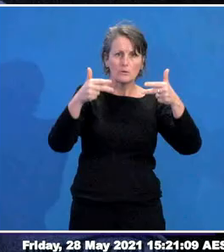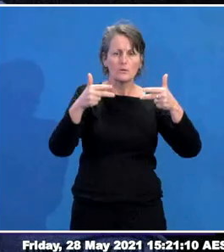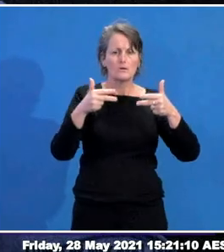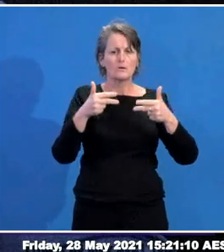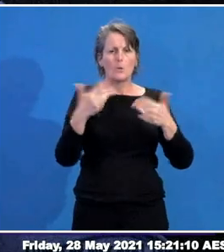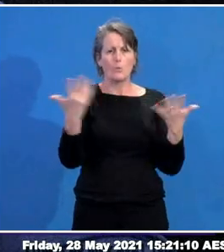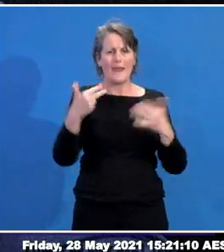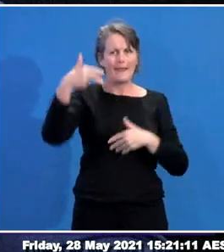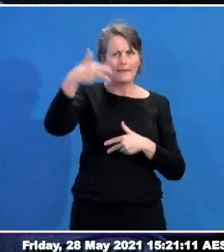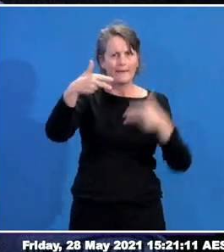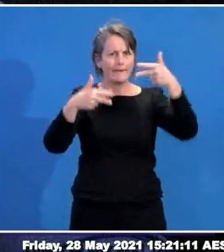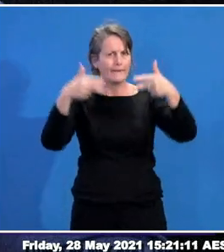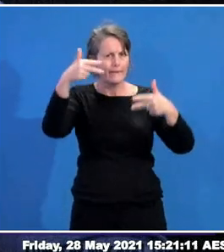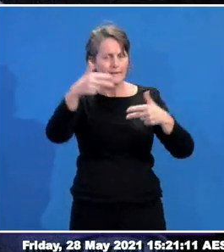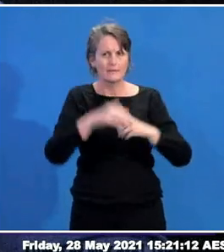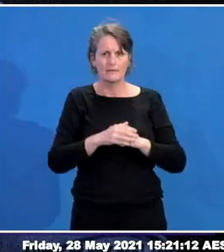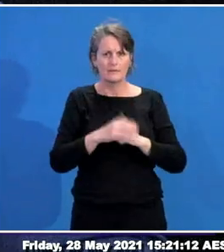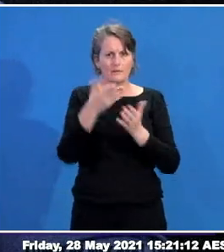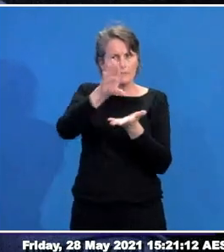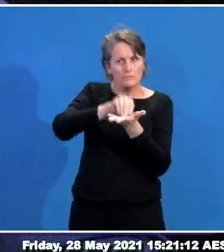material, how is that material secured.